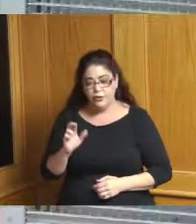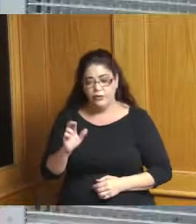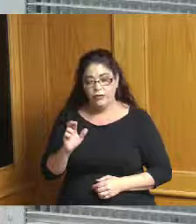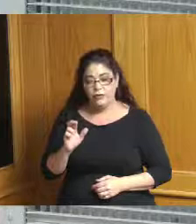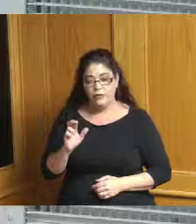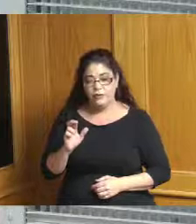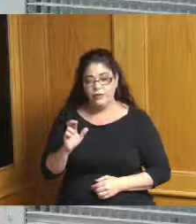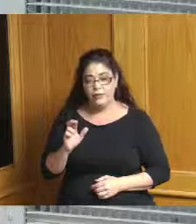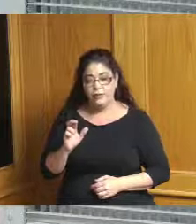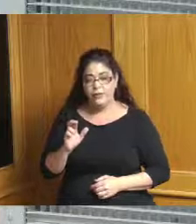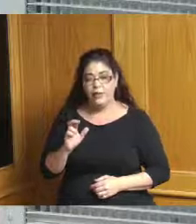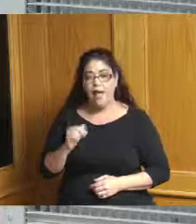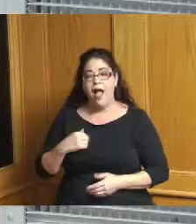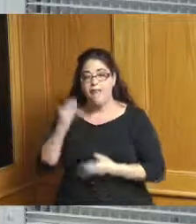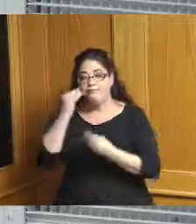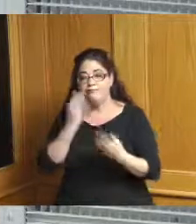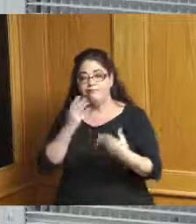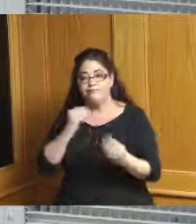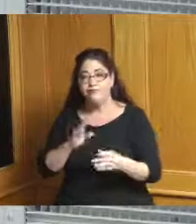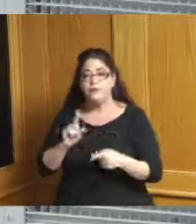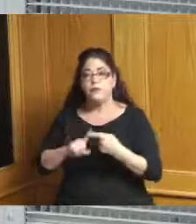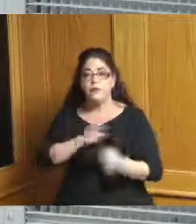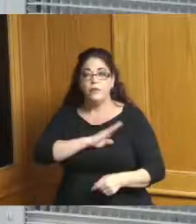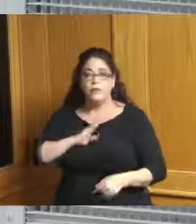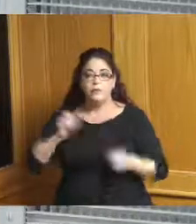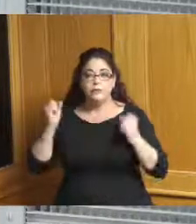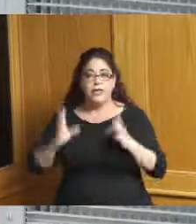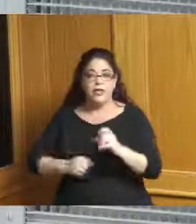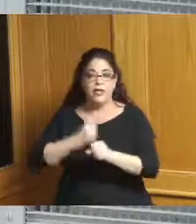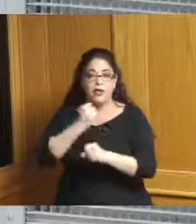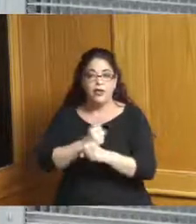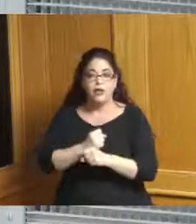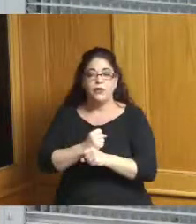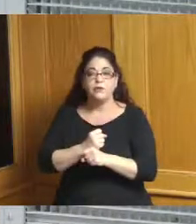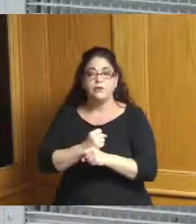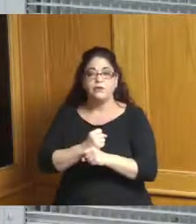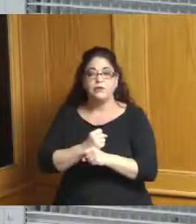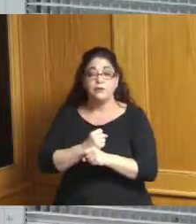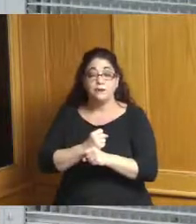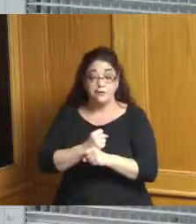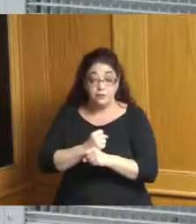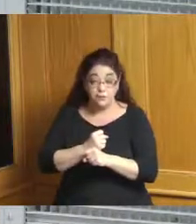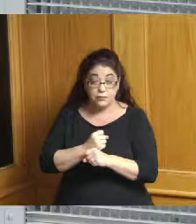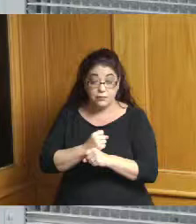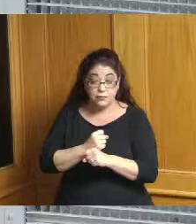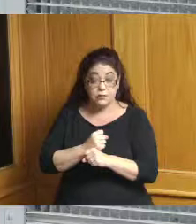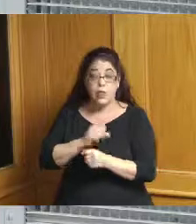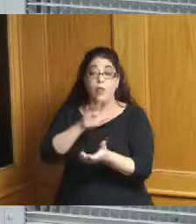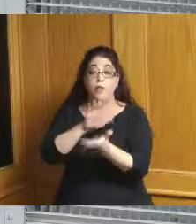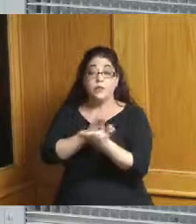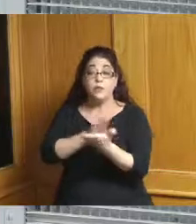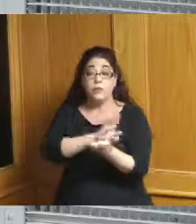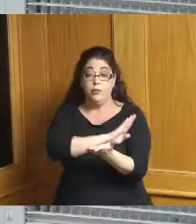many years to the HCDC I just want to commend the work that Harry and Clinton and the staff there do